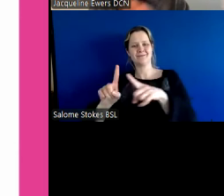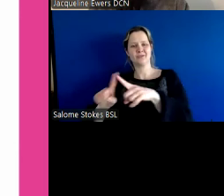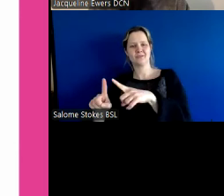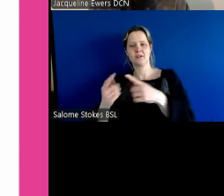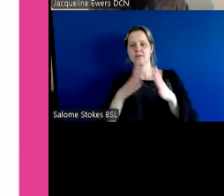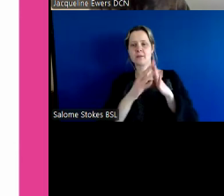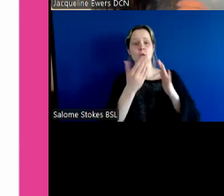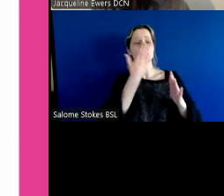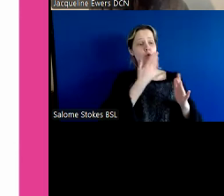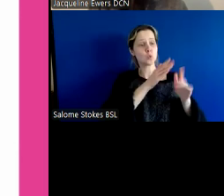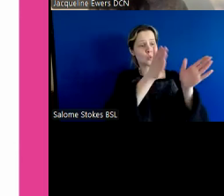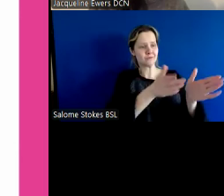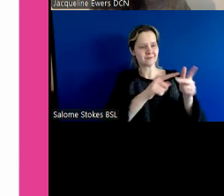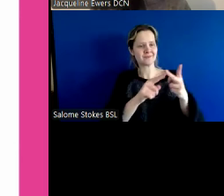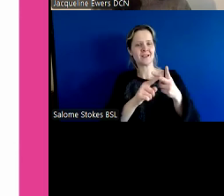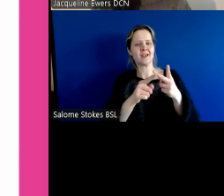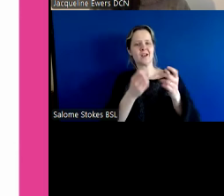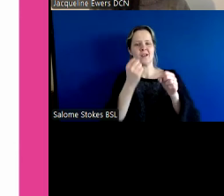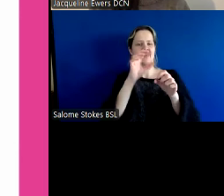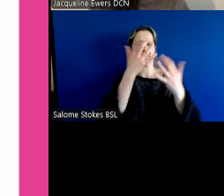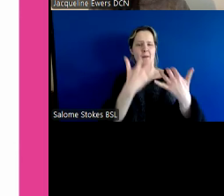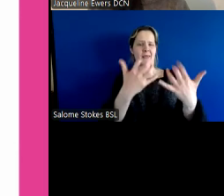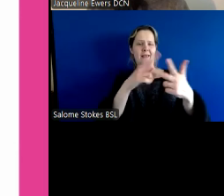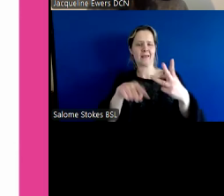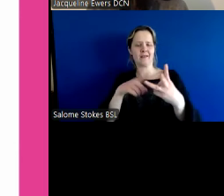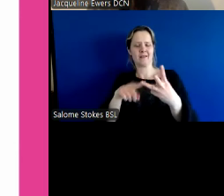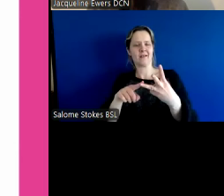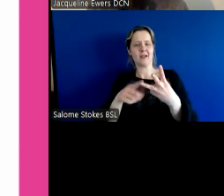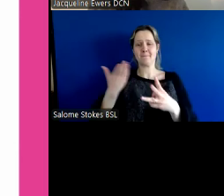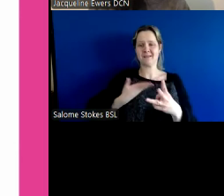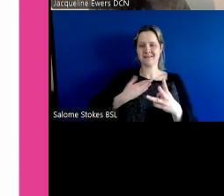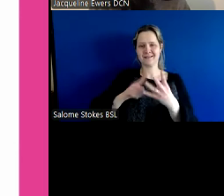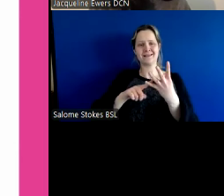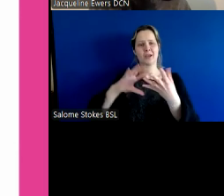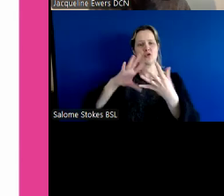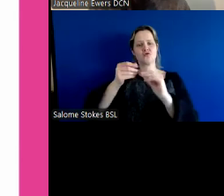general public, businesses, creatives, funders, people to work with you.